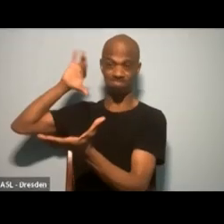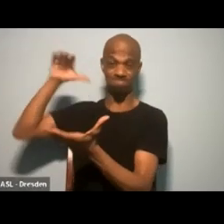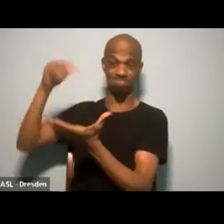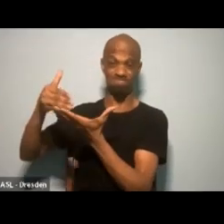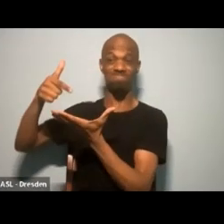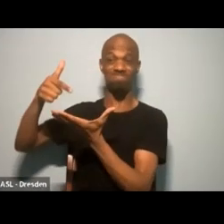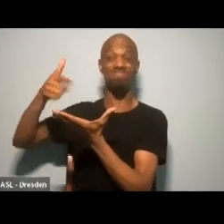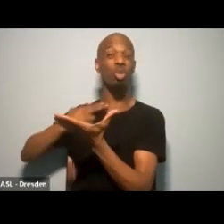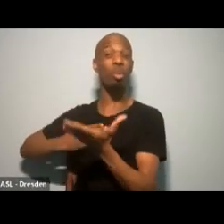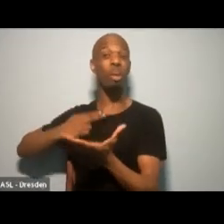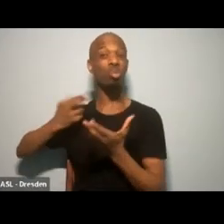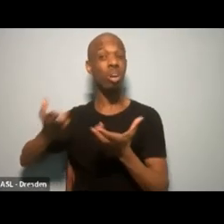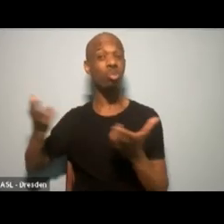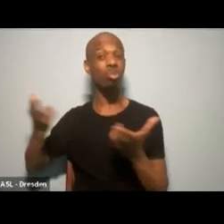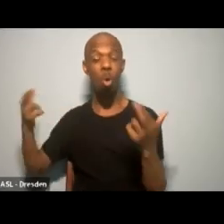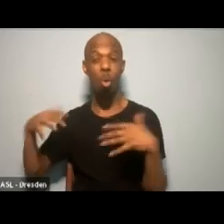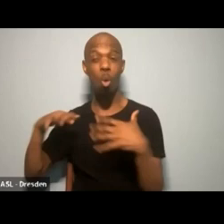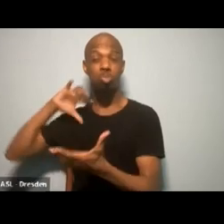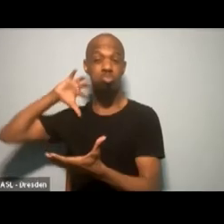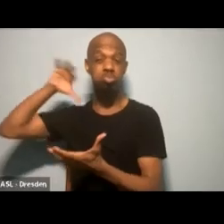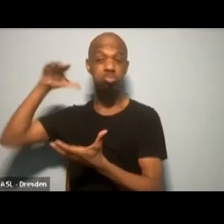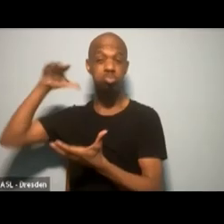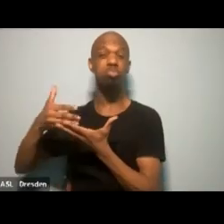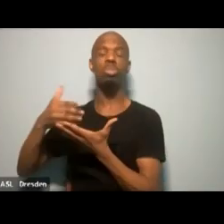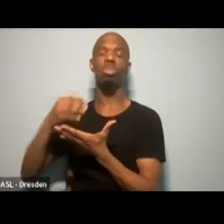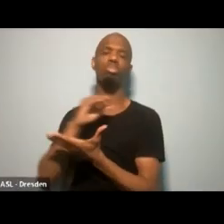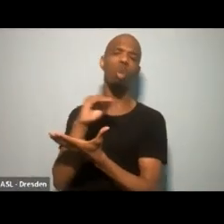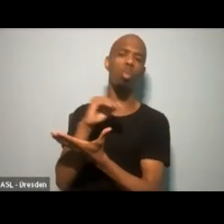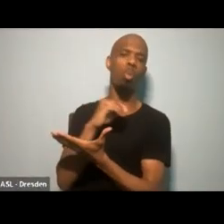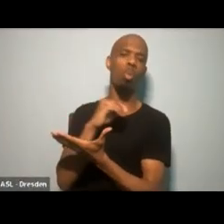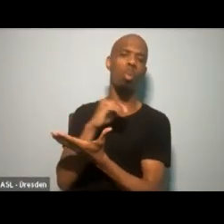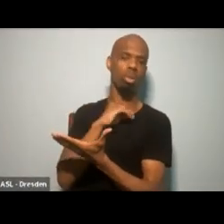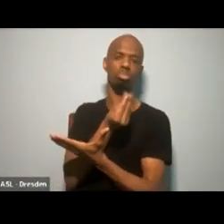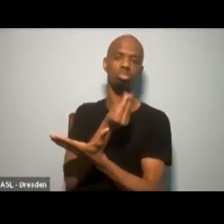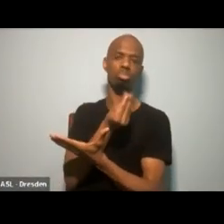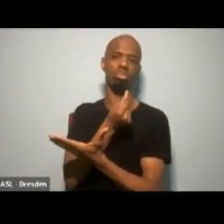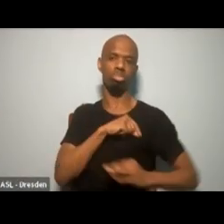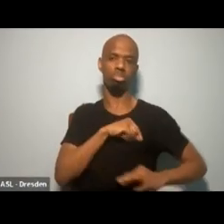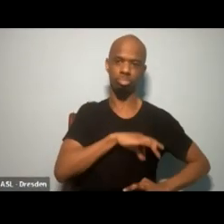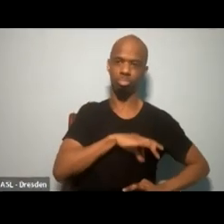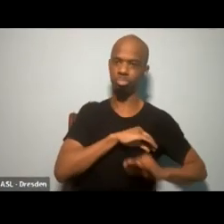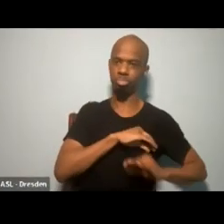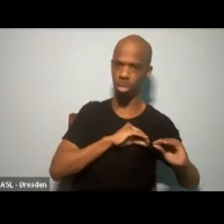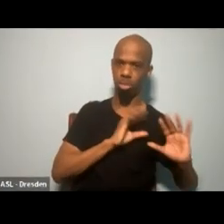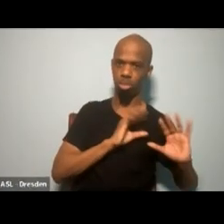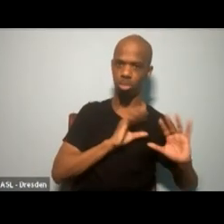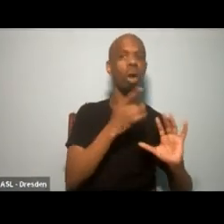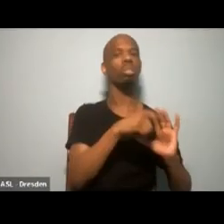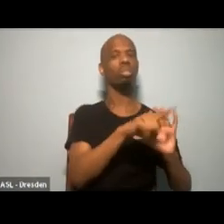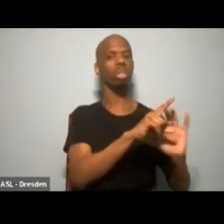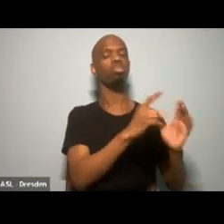'cause it's their nonprofit branch, of course. But they devoted a lot of time